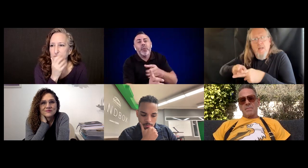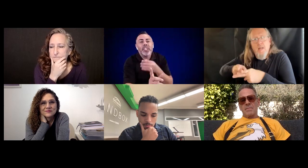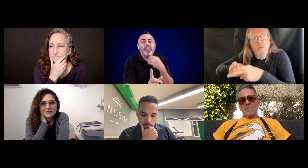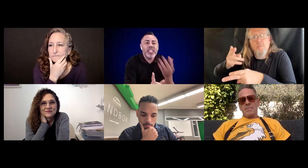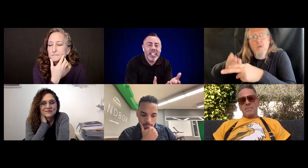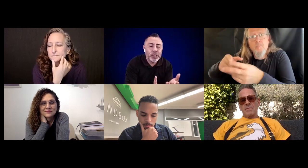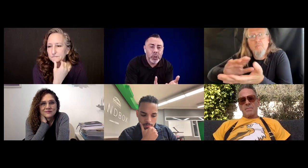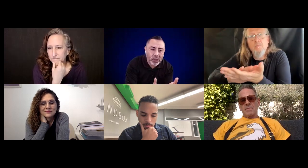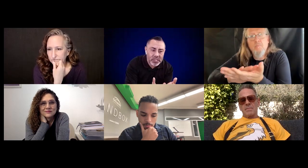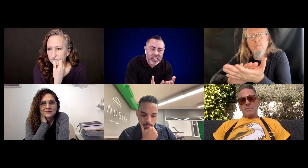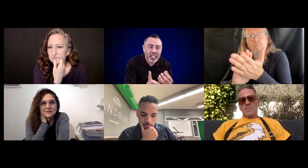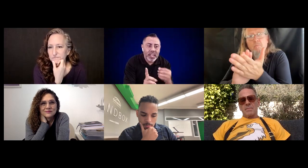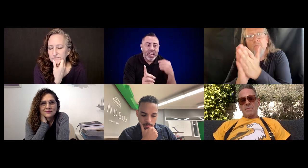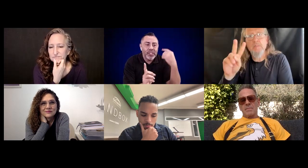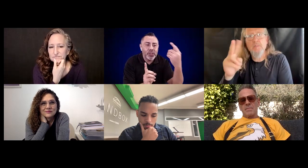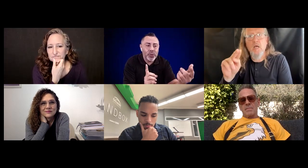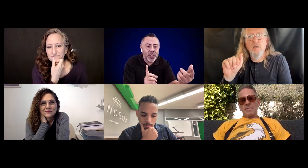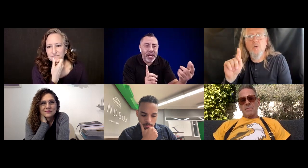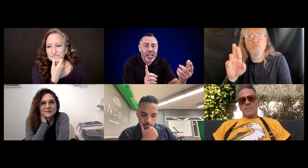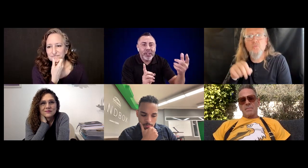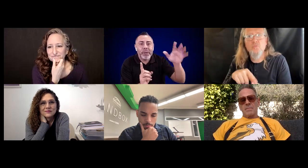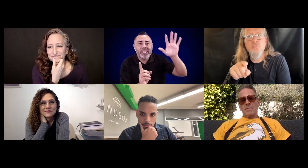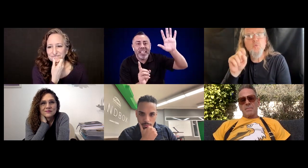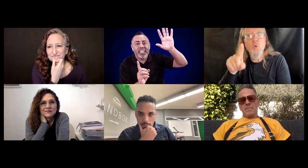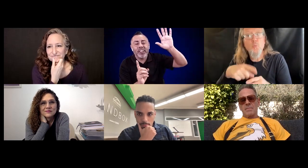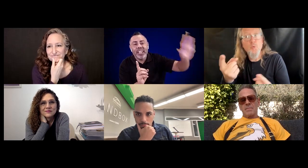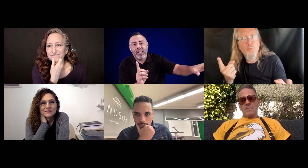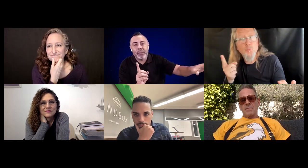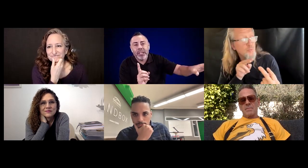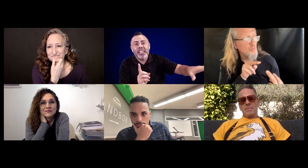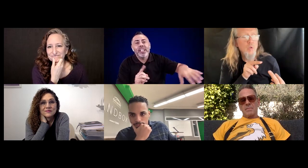So you need to direct what you're saying to a person, and you do that by saying their name.